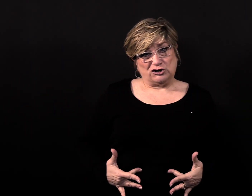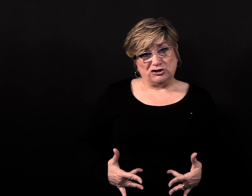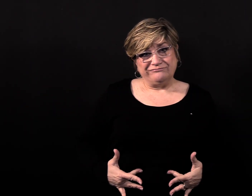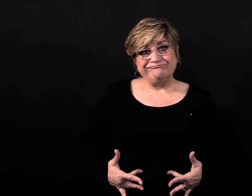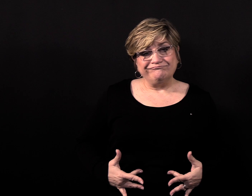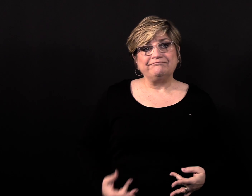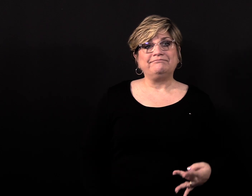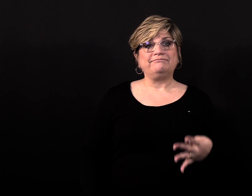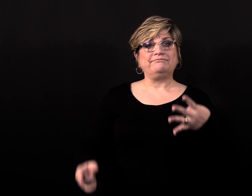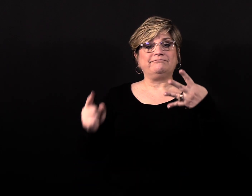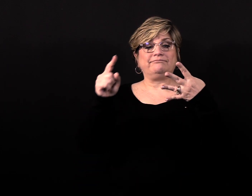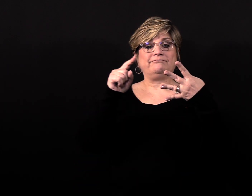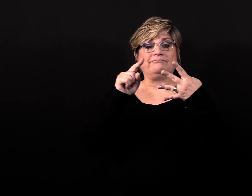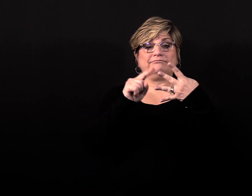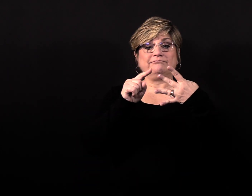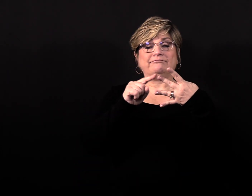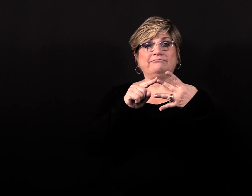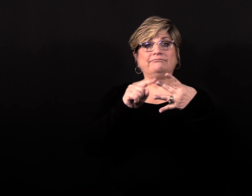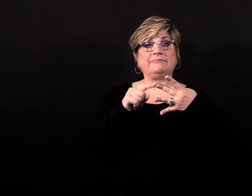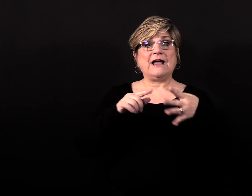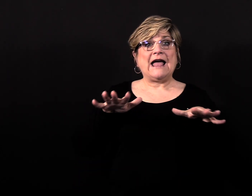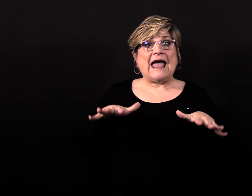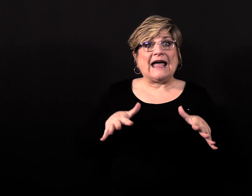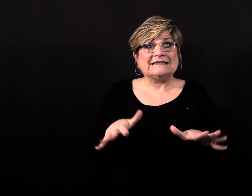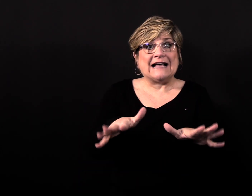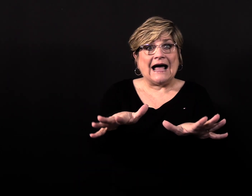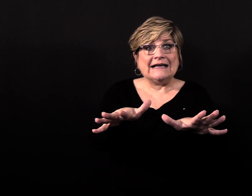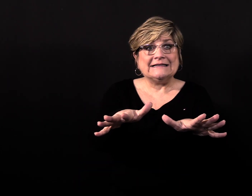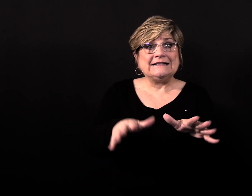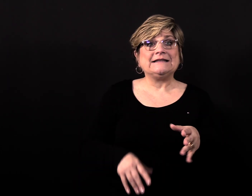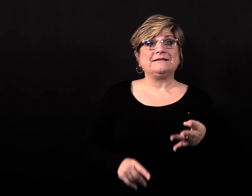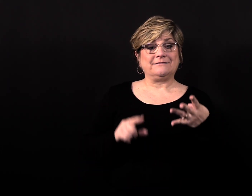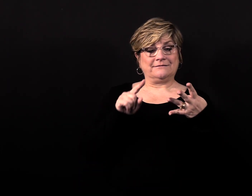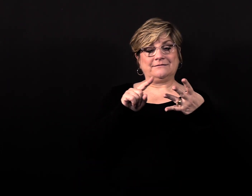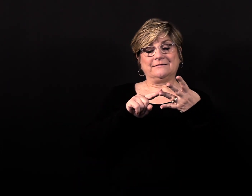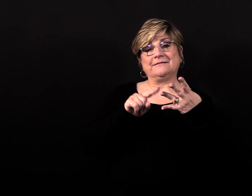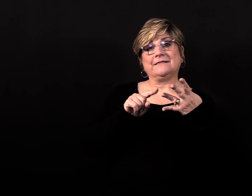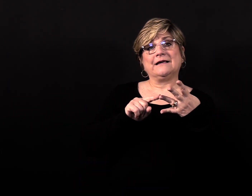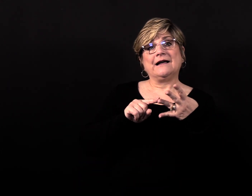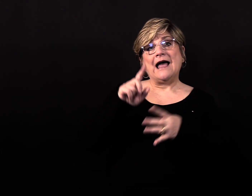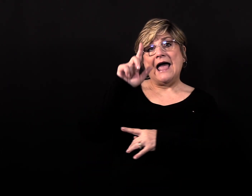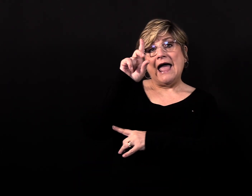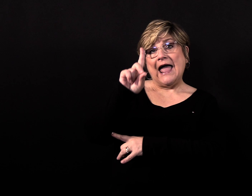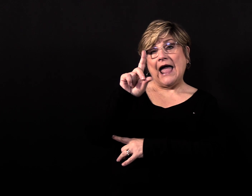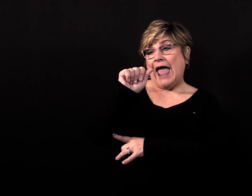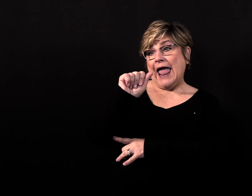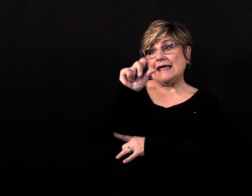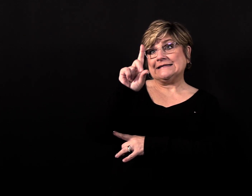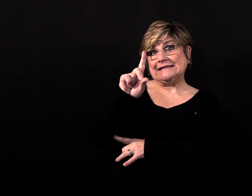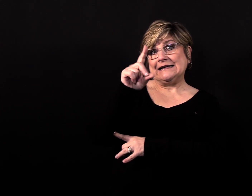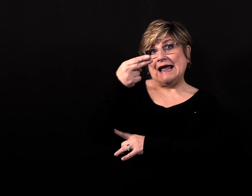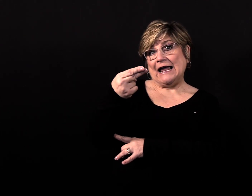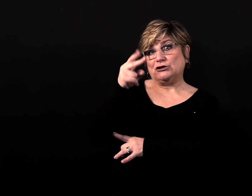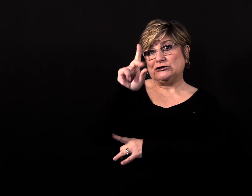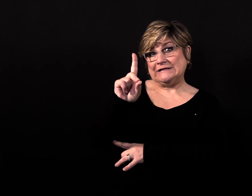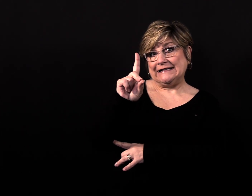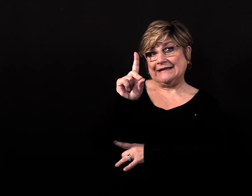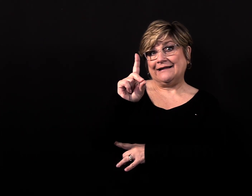2. Anxiety, 3. ADHD, and